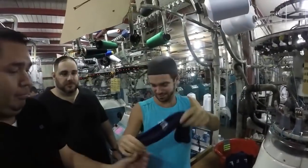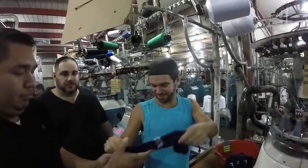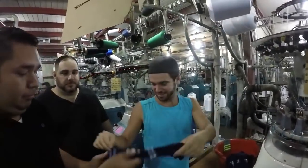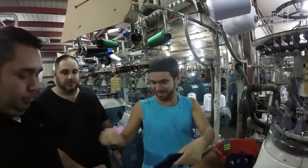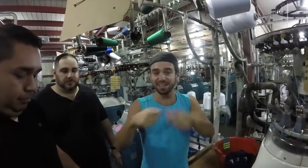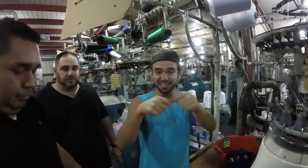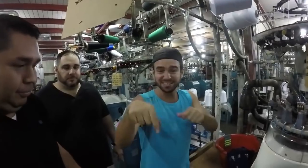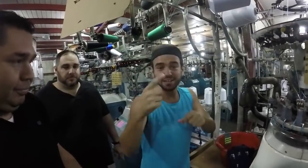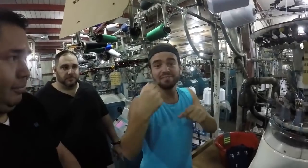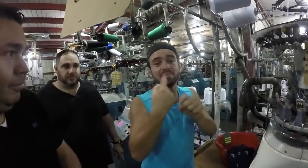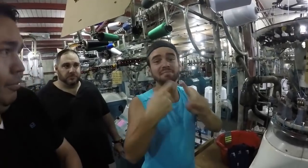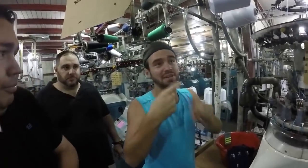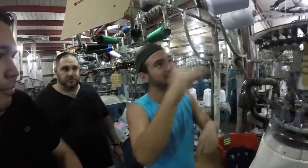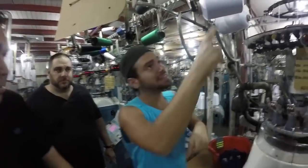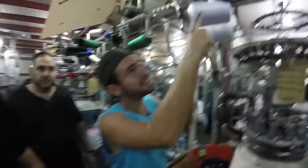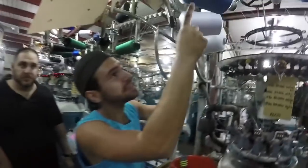You'll see where sock was being made from.